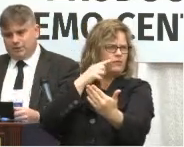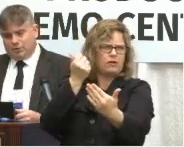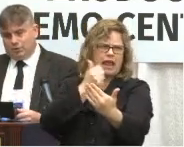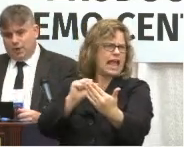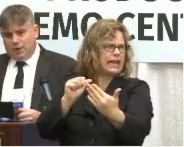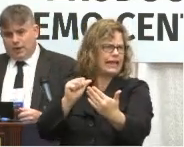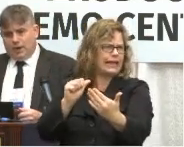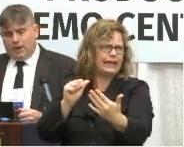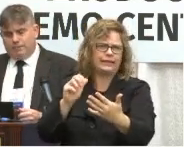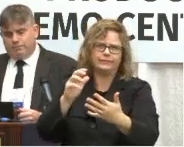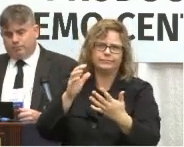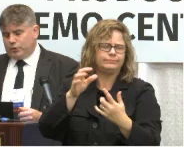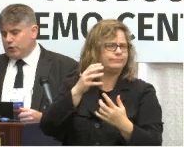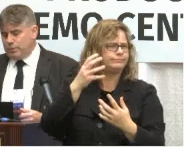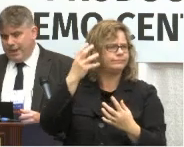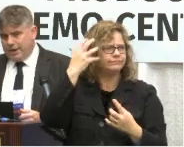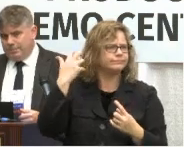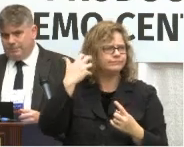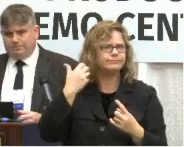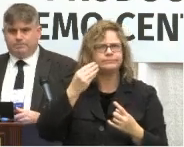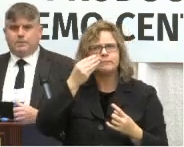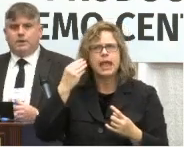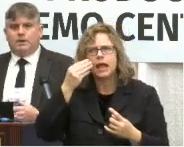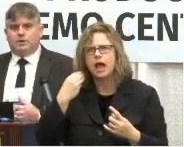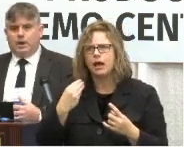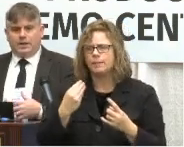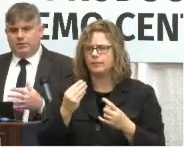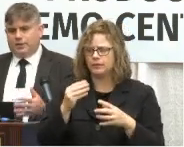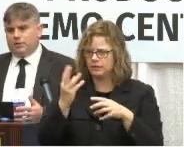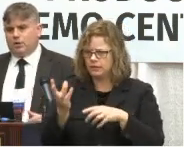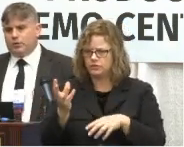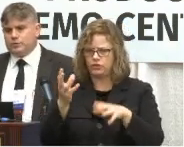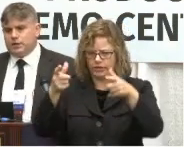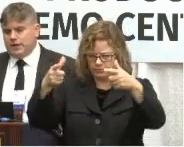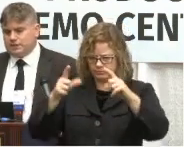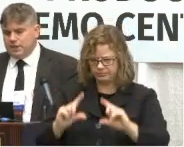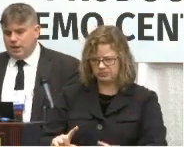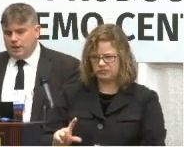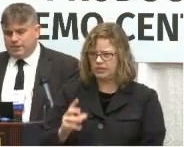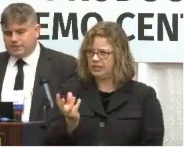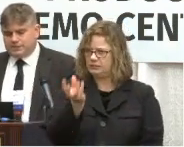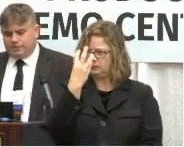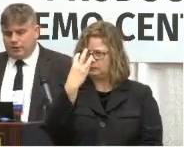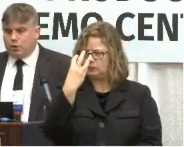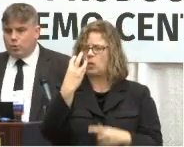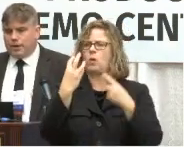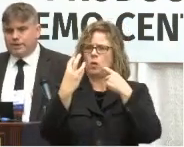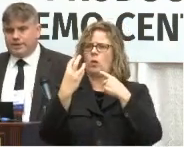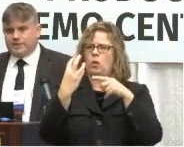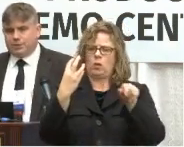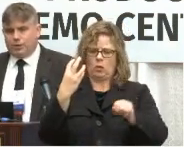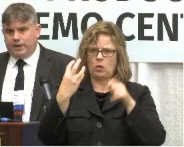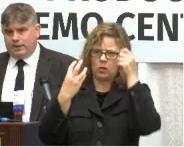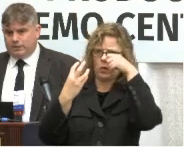You're putting on your makeup, anything along those lines, this is a very quick and easy way